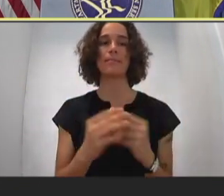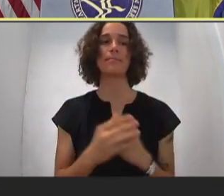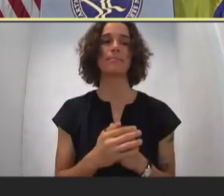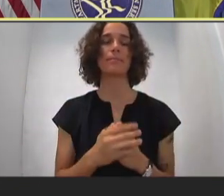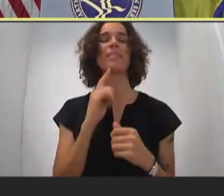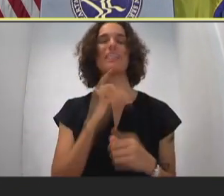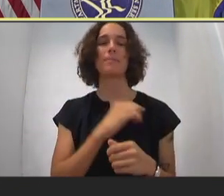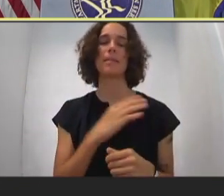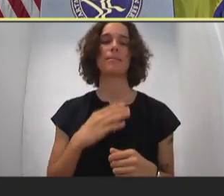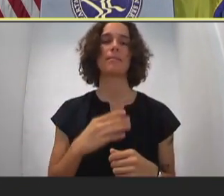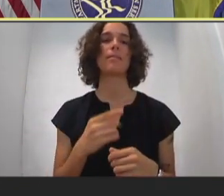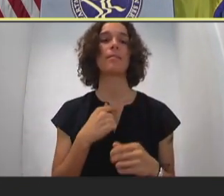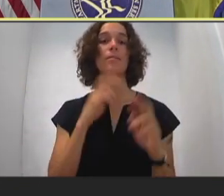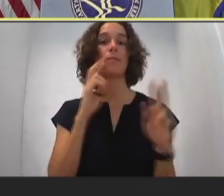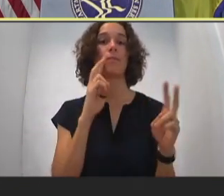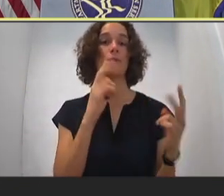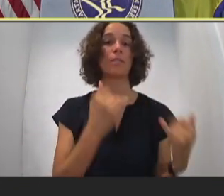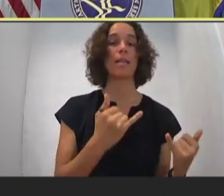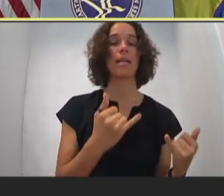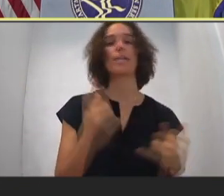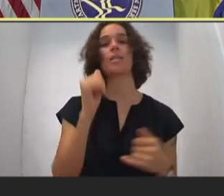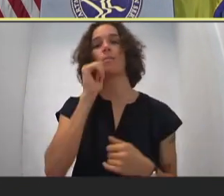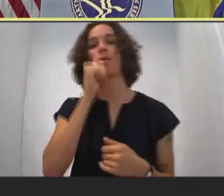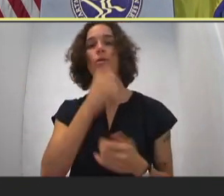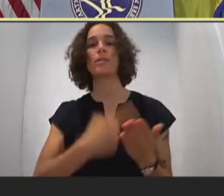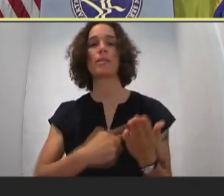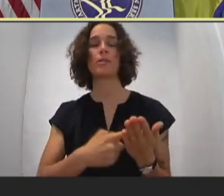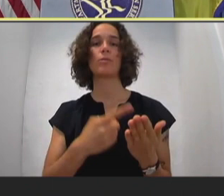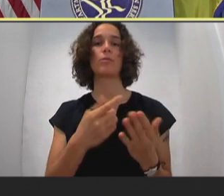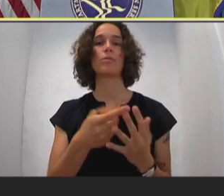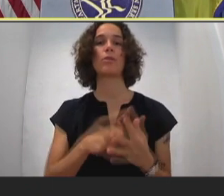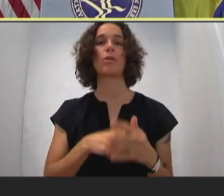And let's start with a few housekeeping items. And then we can move on to the review and approval